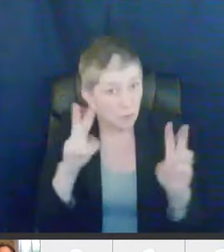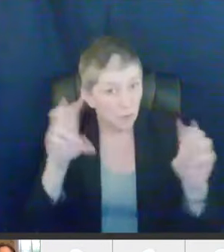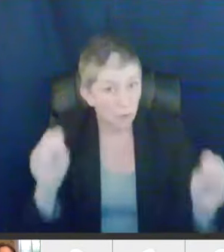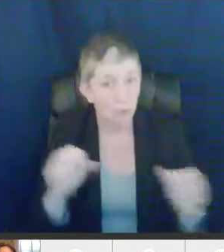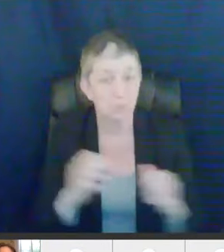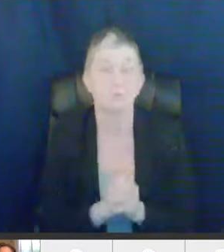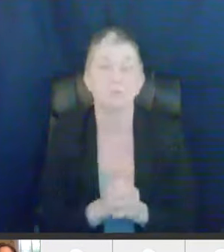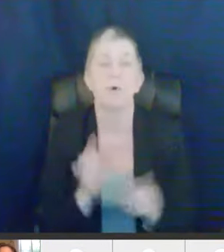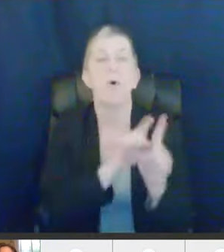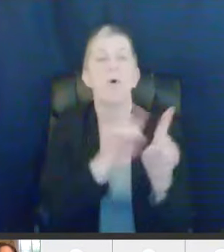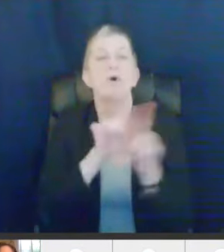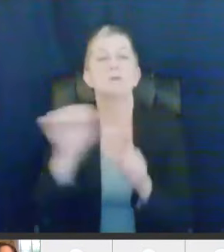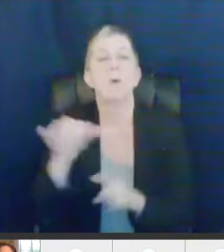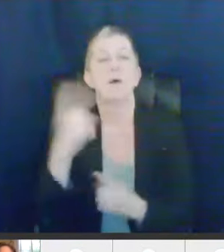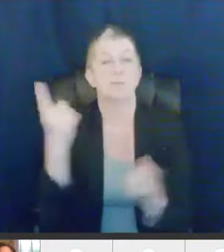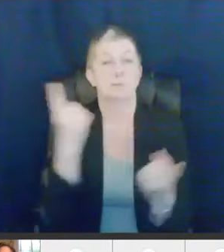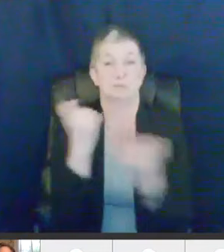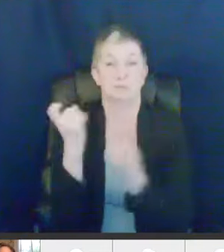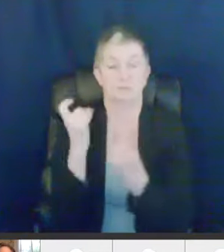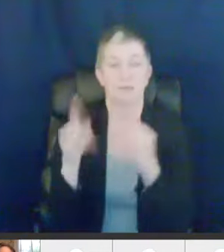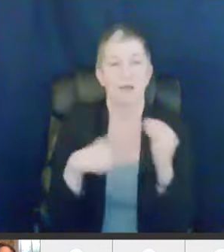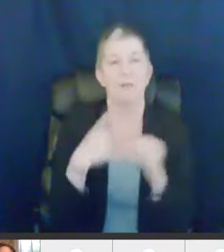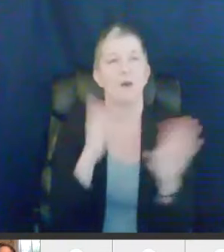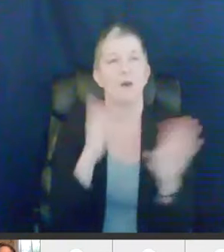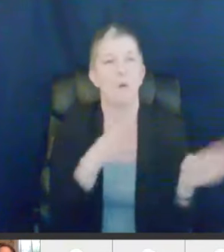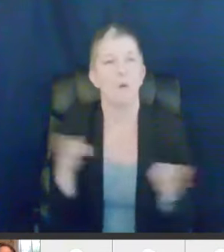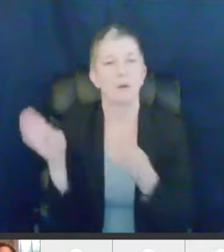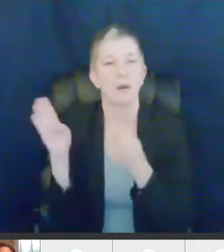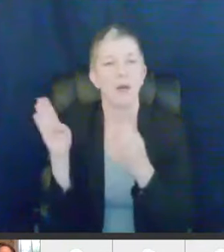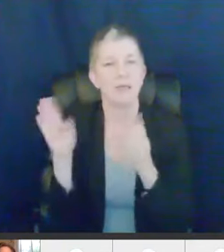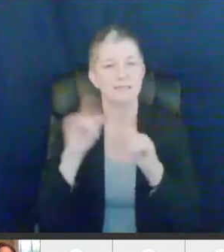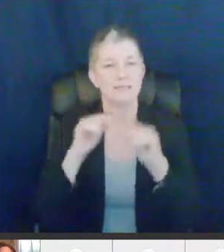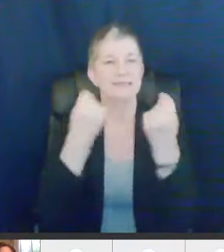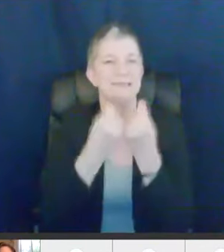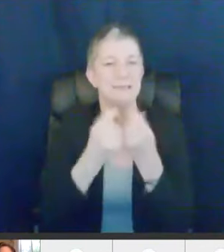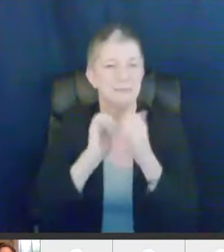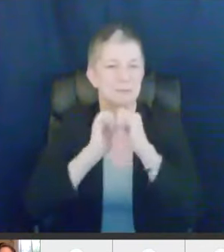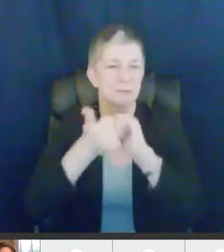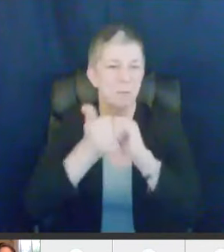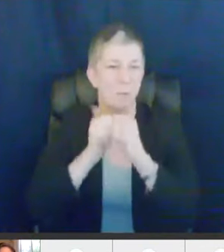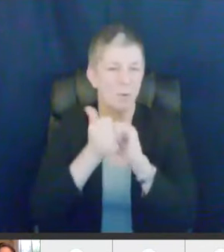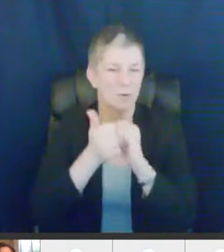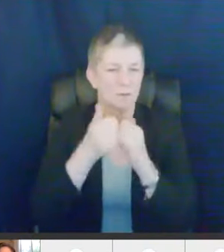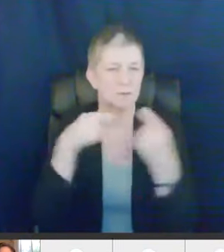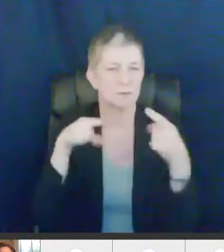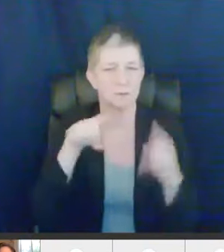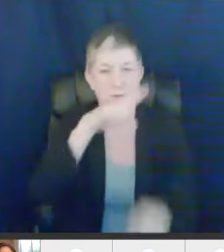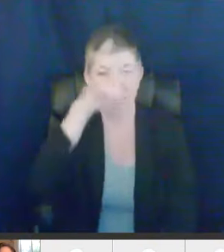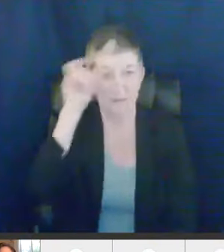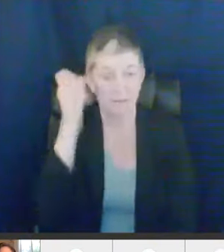received many times is about organized team sports over the summer and here's